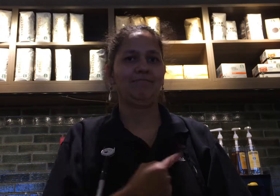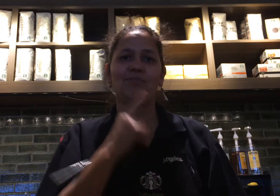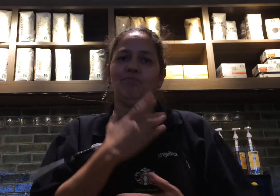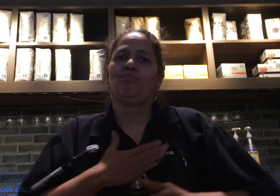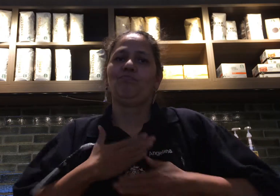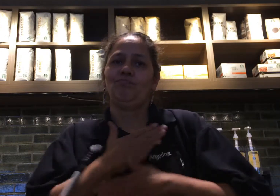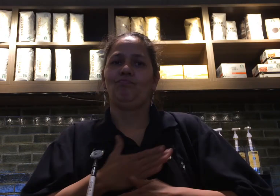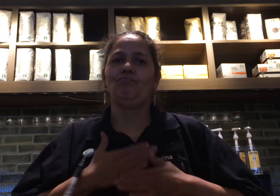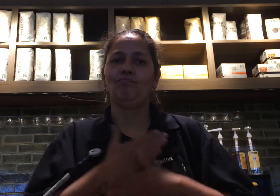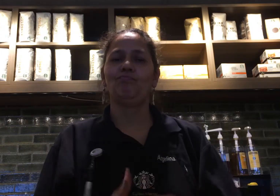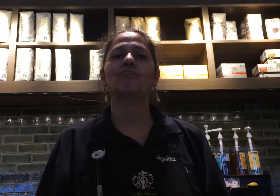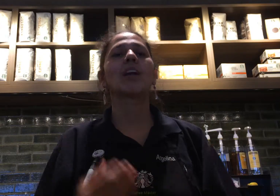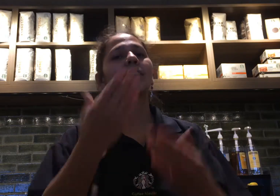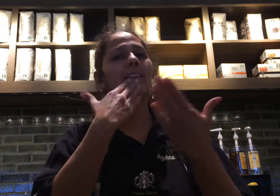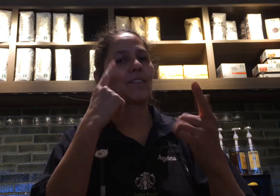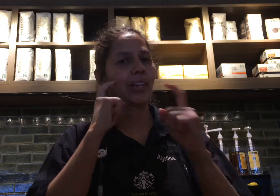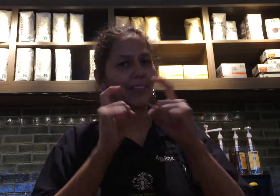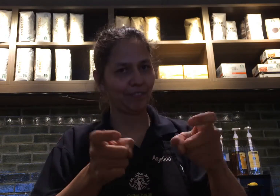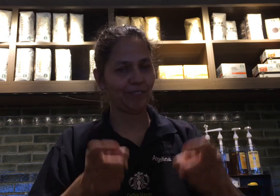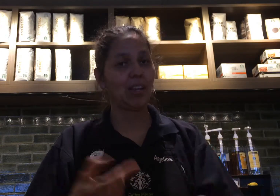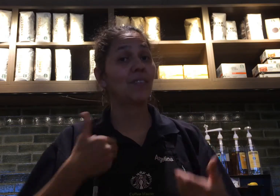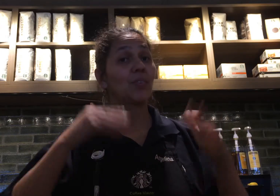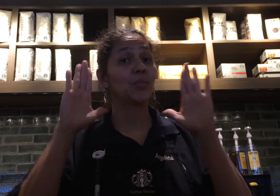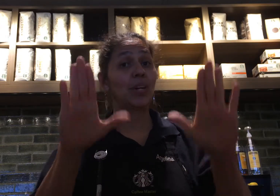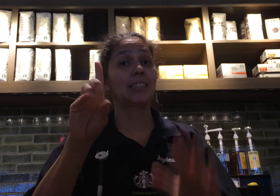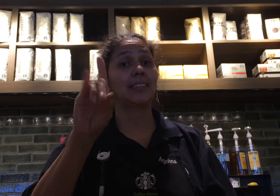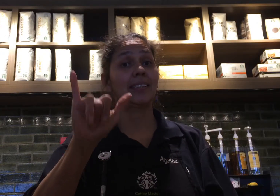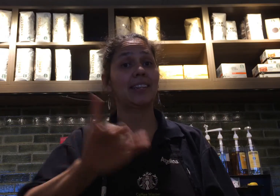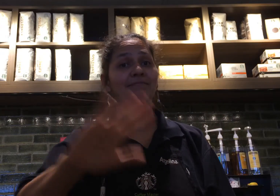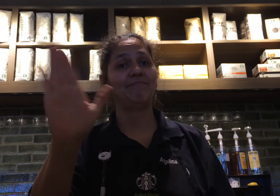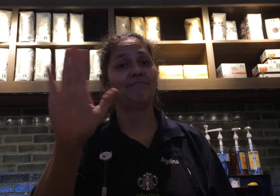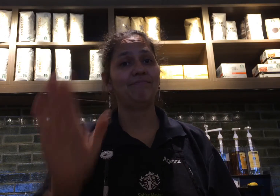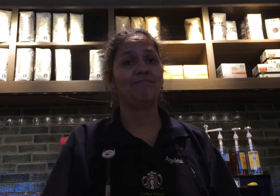Truly Appreciative Thank you for the gift Have a great day!